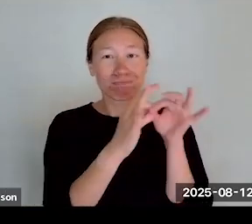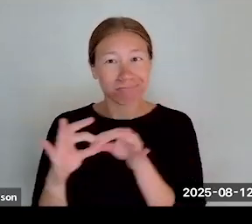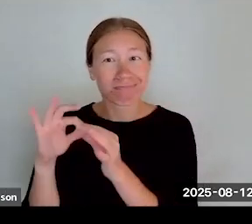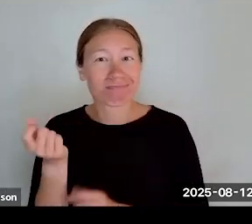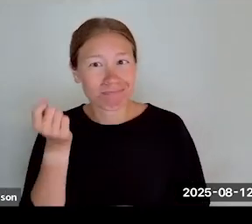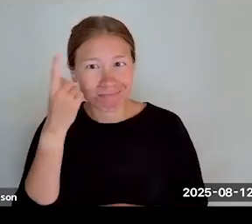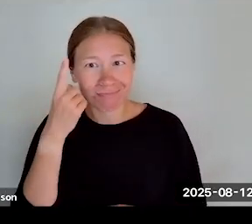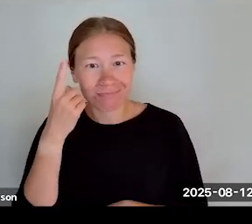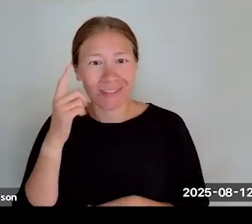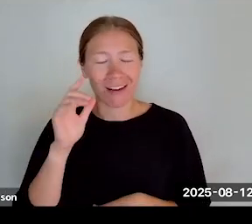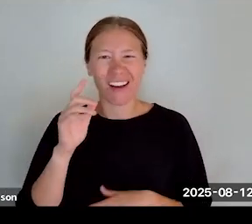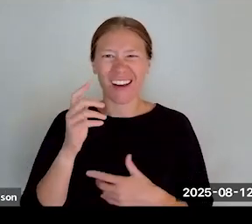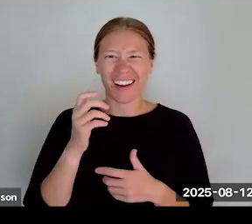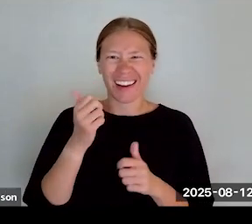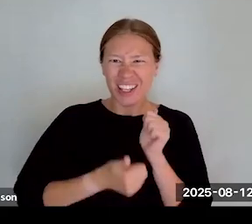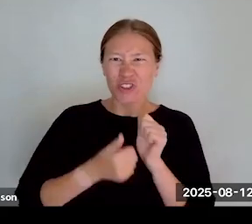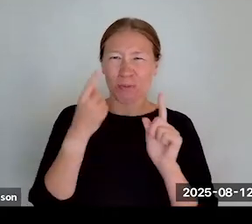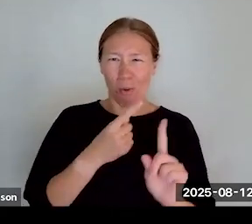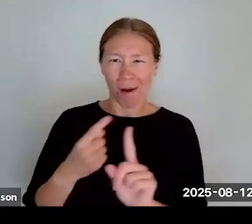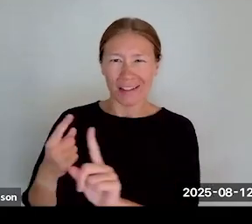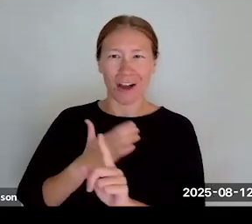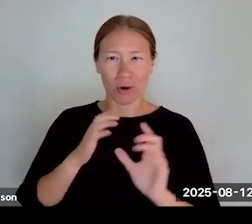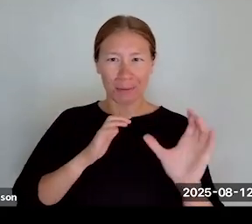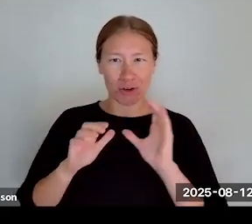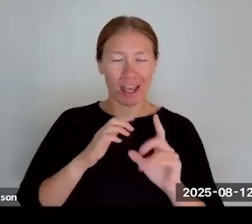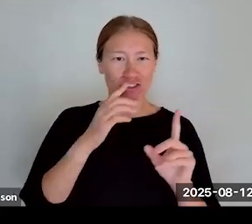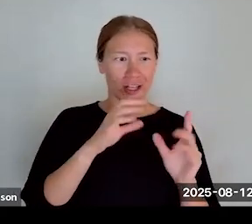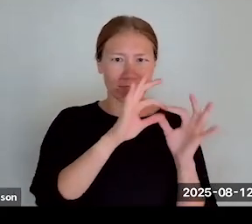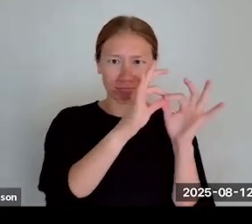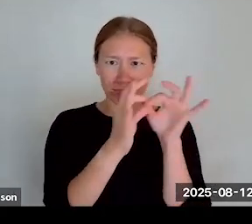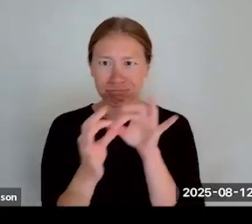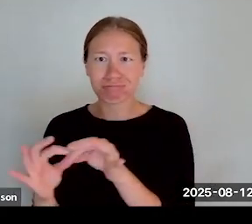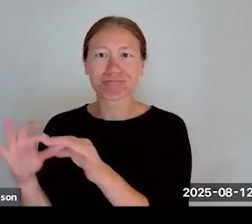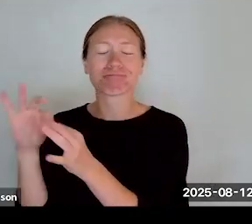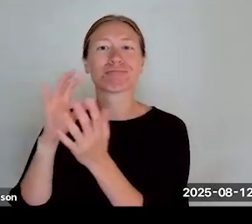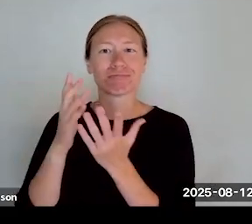within our communication to ensure consistency and a clear flow of our ideas.